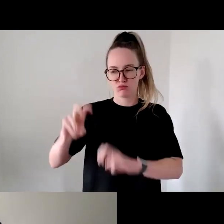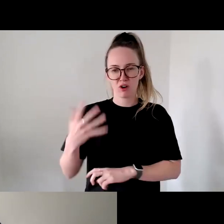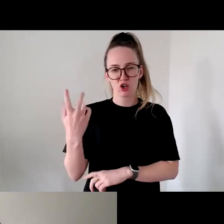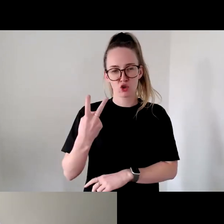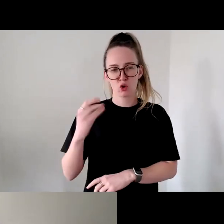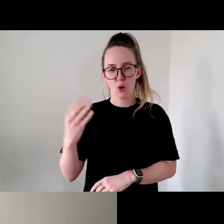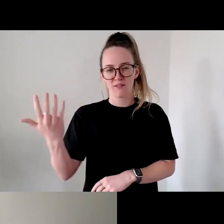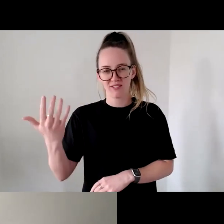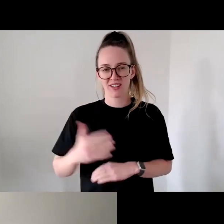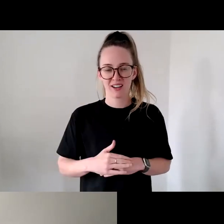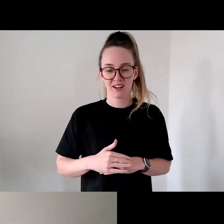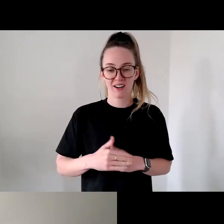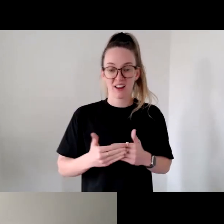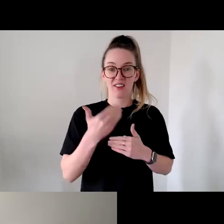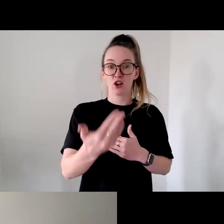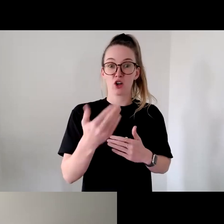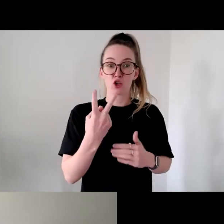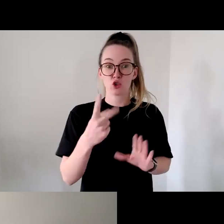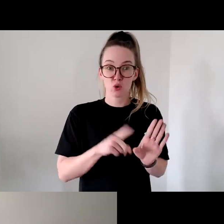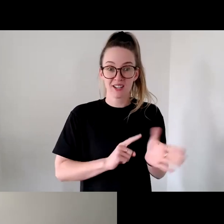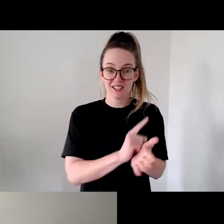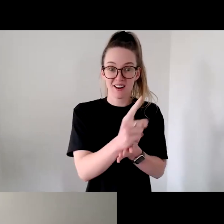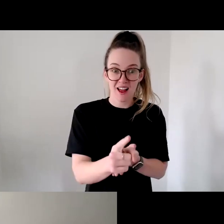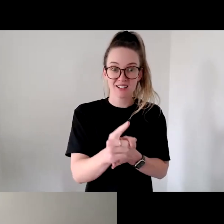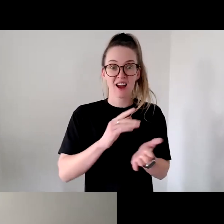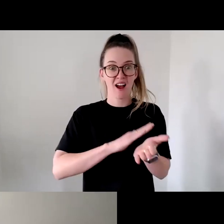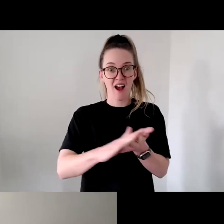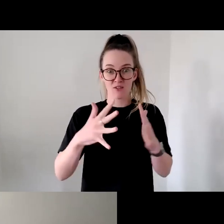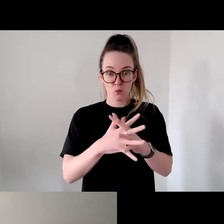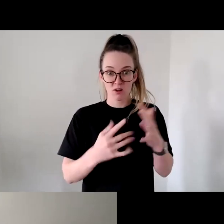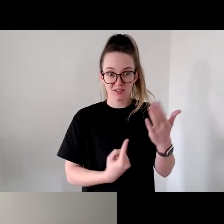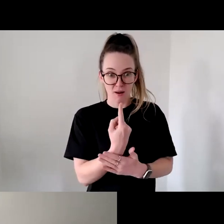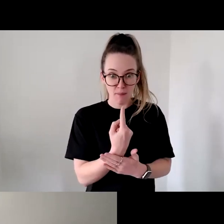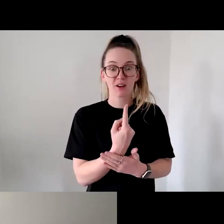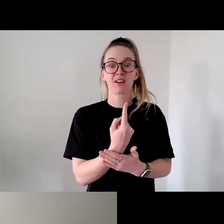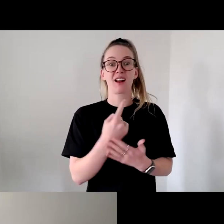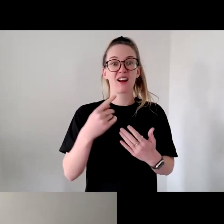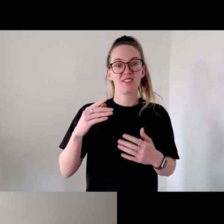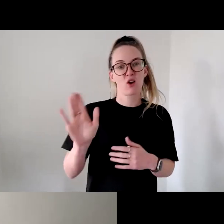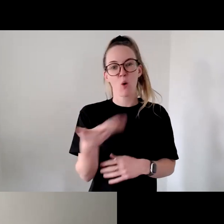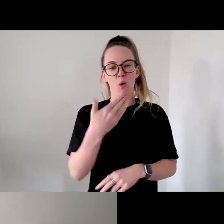Weinstein in 2017 and survivors were joining onto Tarana Burke's hashtag 'MeToo', Screen Australia